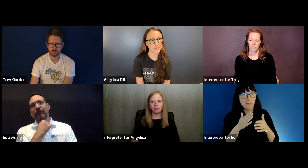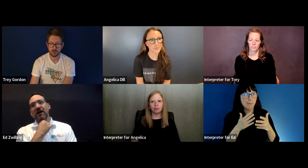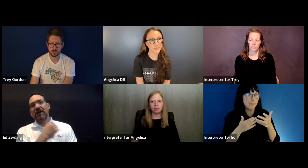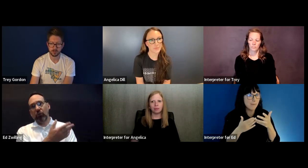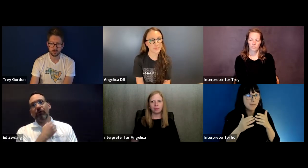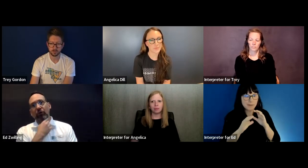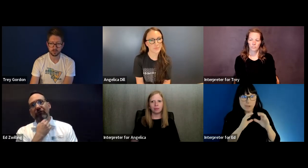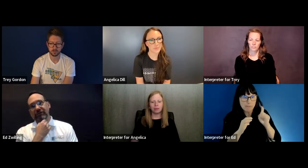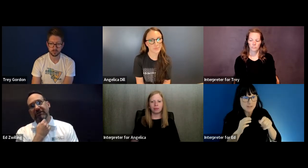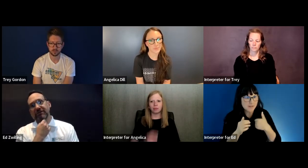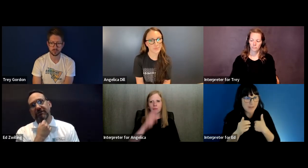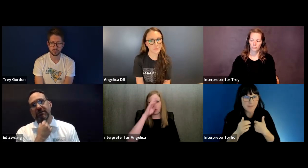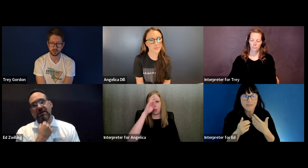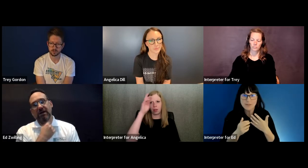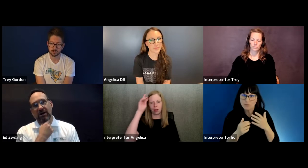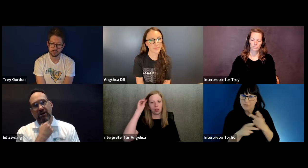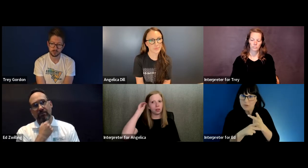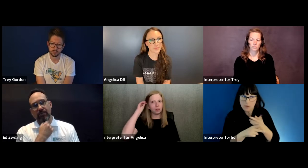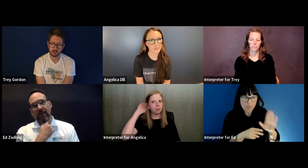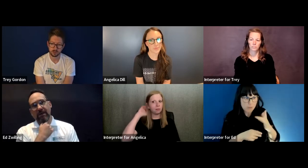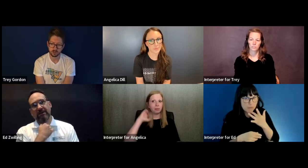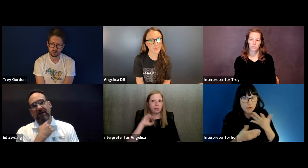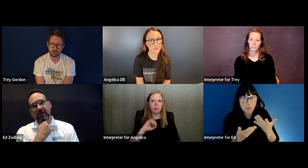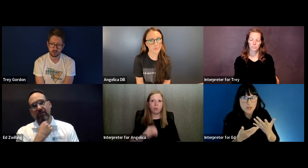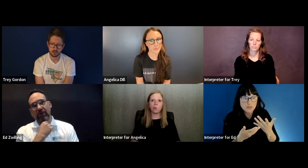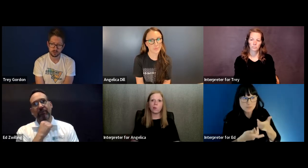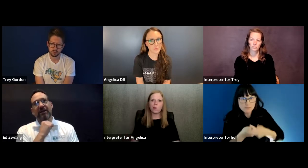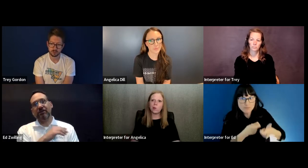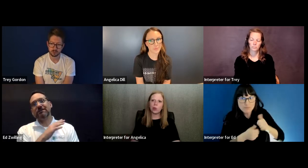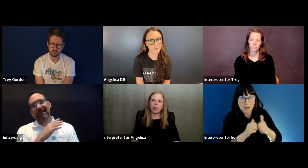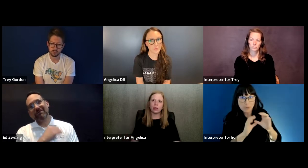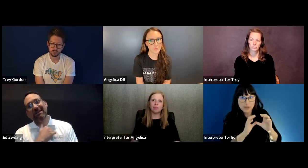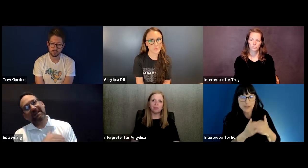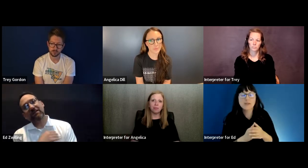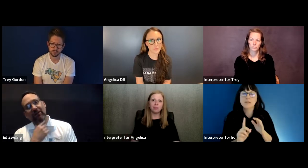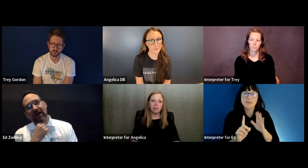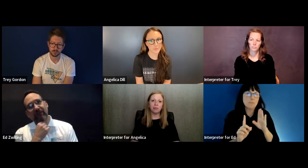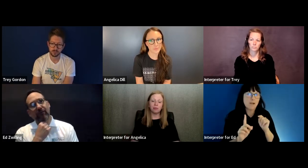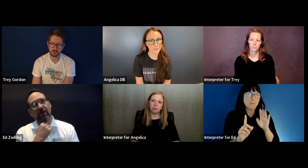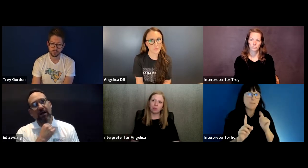find out what their preference is um and uh but but here's the here's the key that a lot of a lot